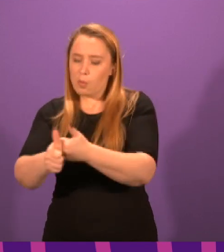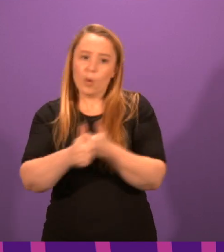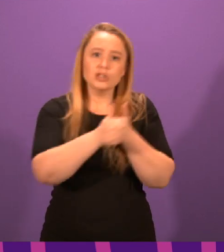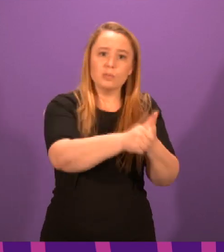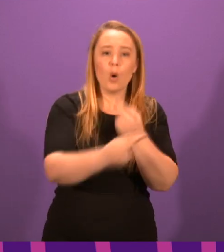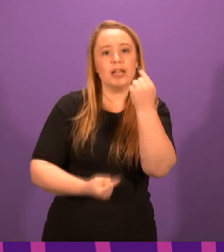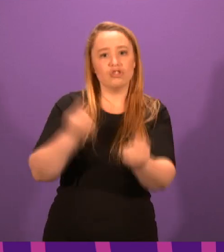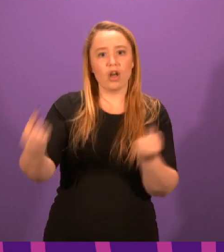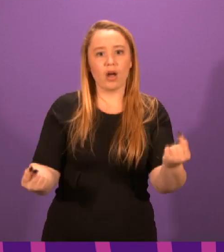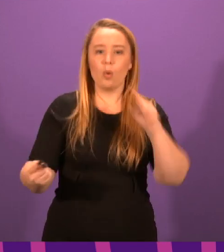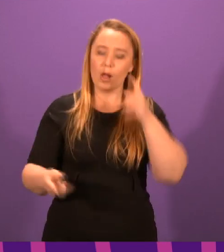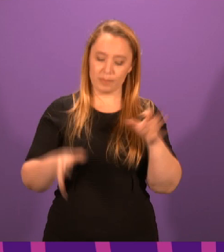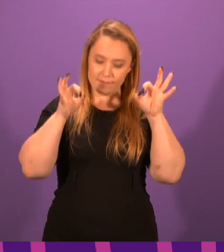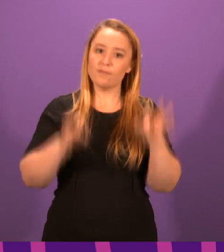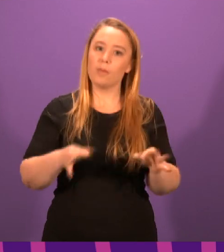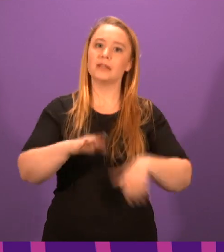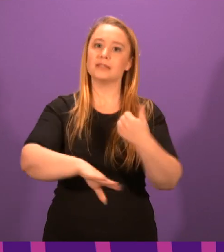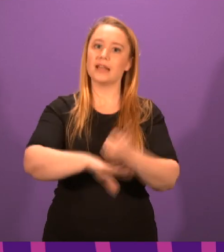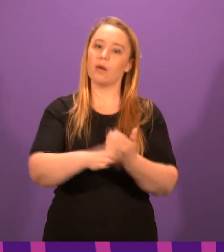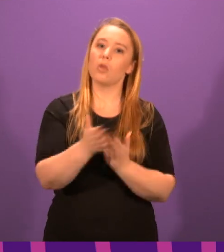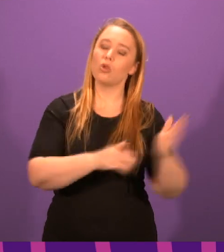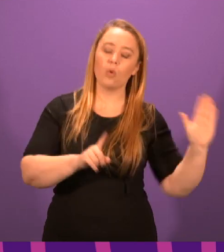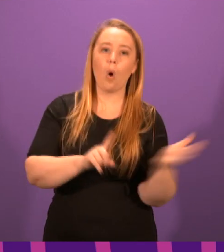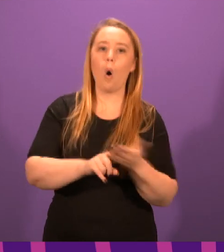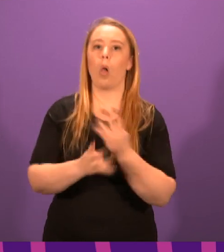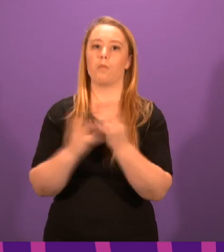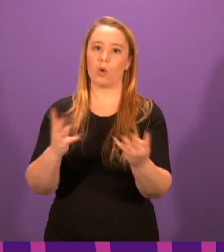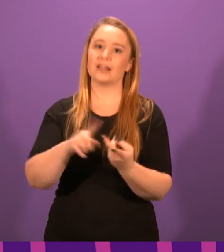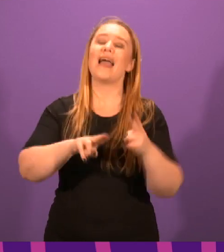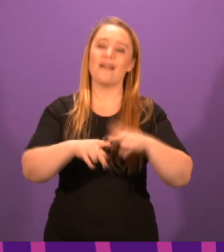will be formally in place across all our boards where it is practical and feasible.